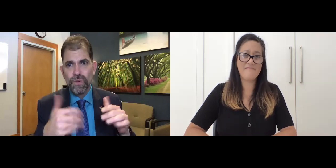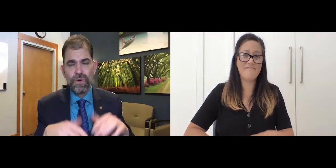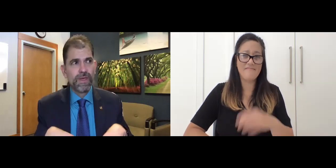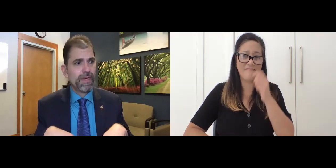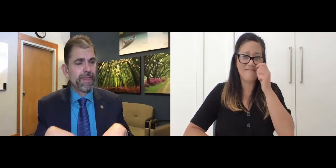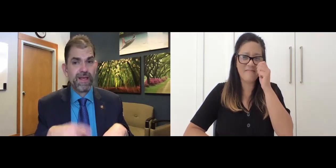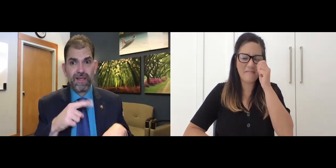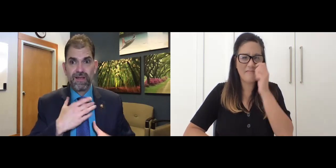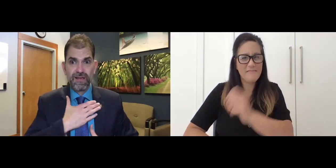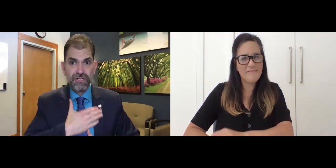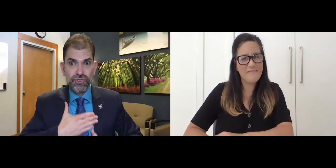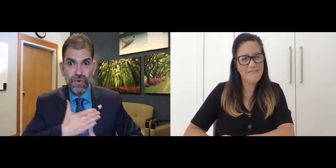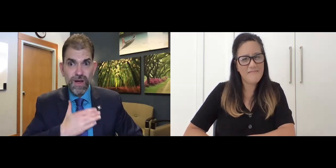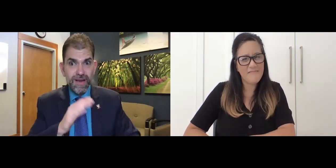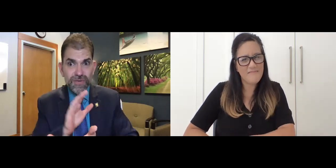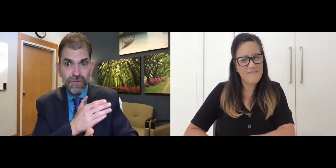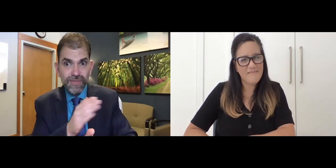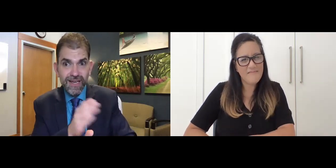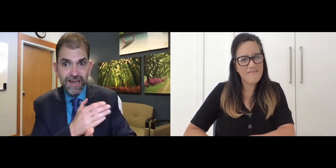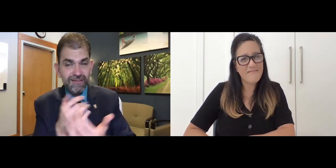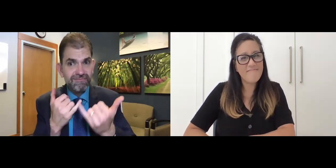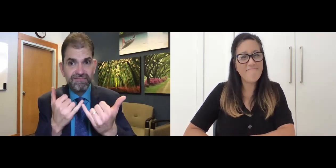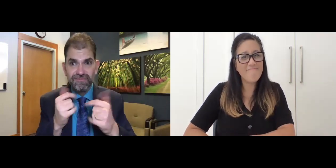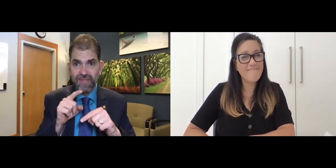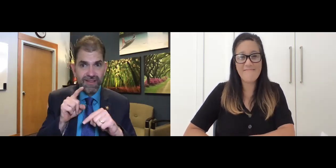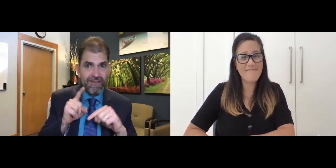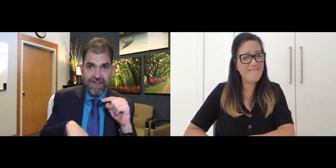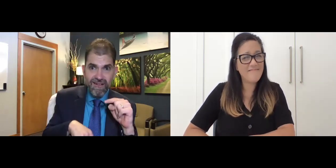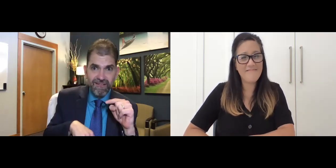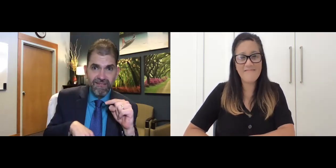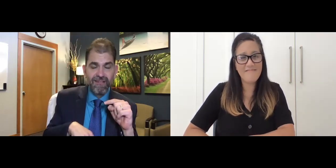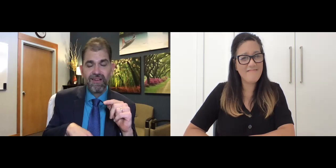had changed and I felt so badly for them. They used to enjoy music. Now they